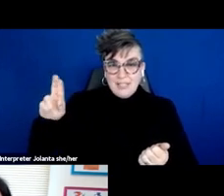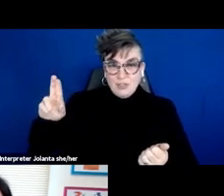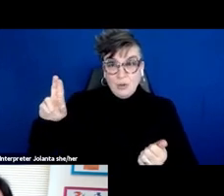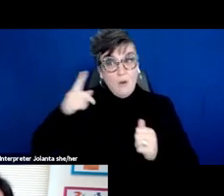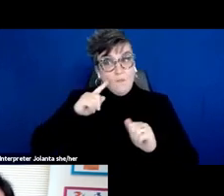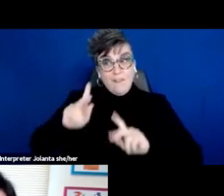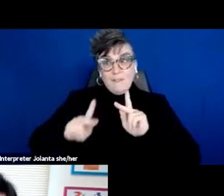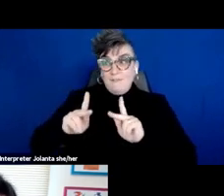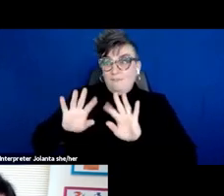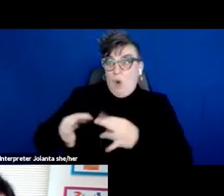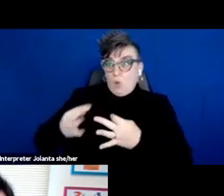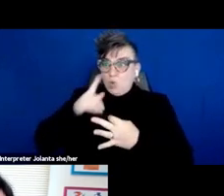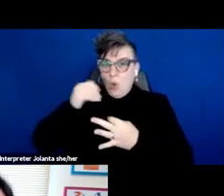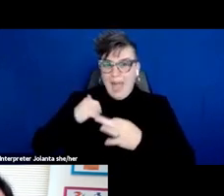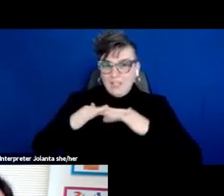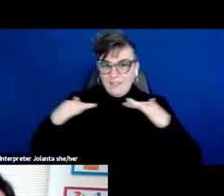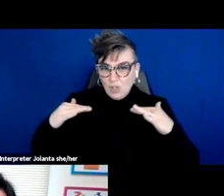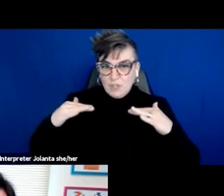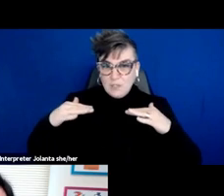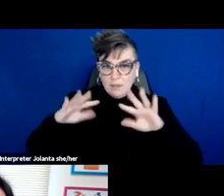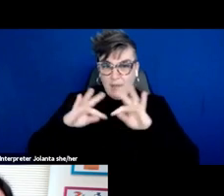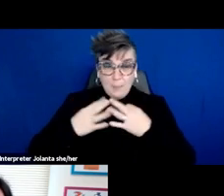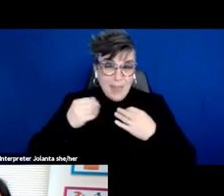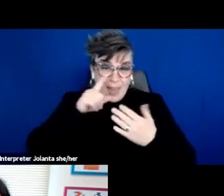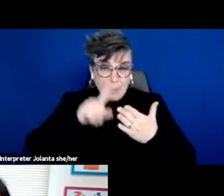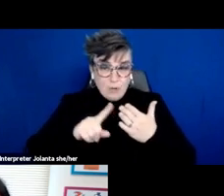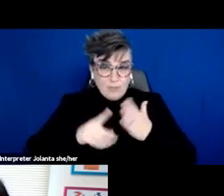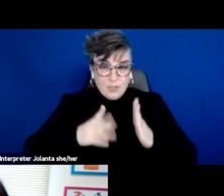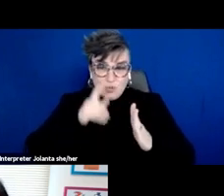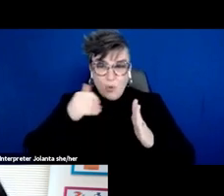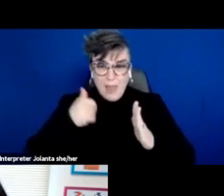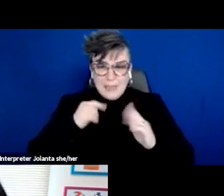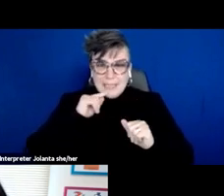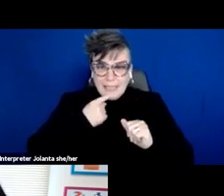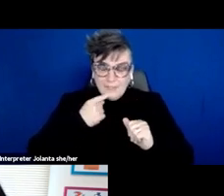years or so, as well as a researcher who has significant interest in improving the care